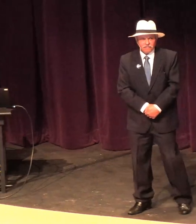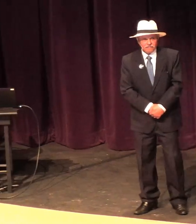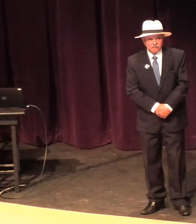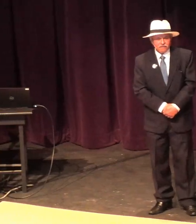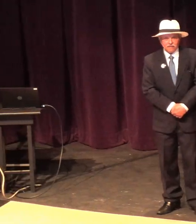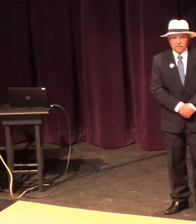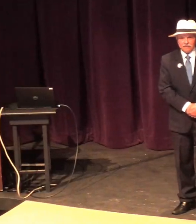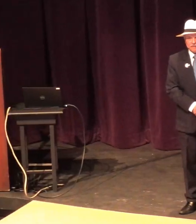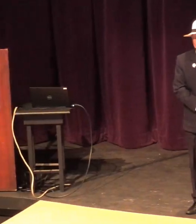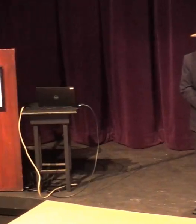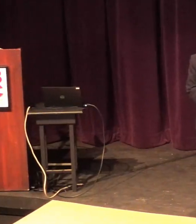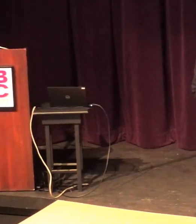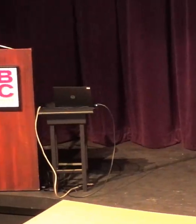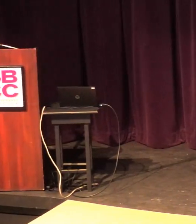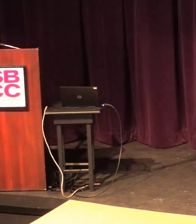program review in two hours.